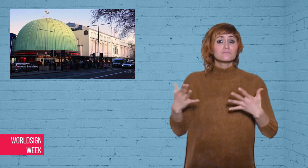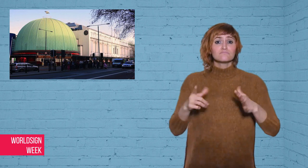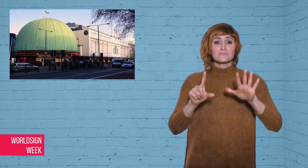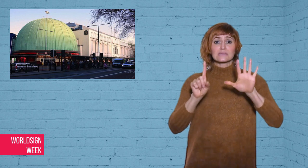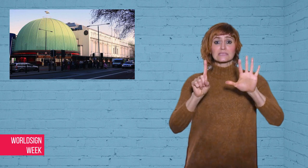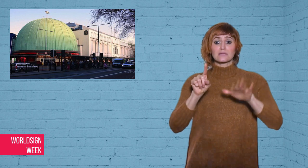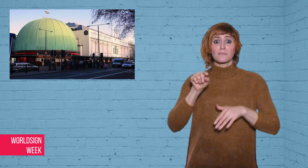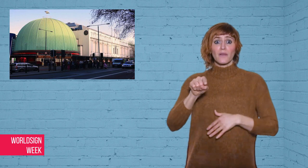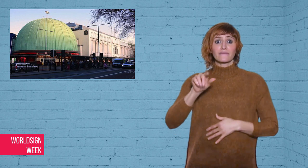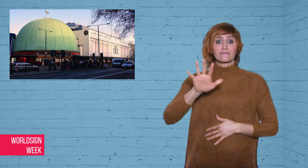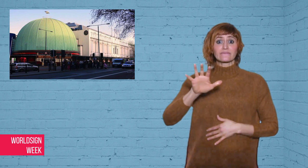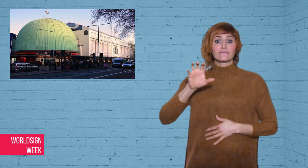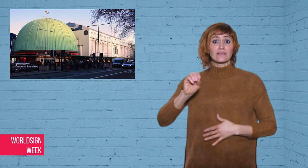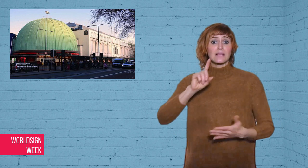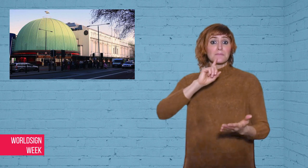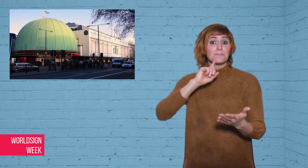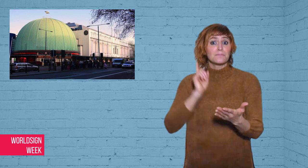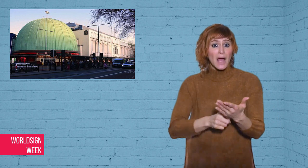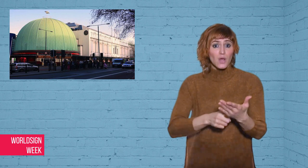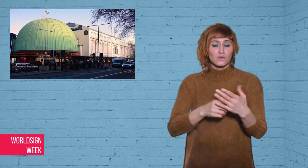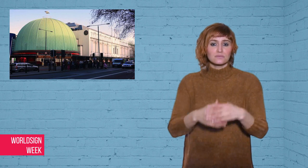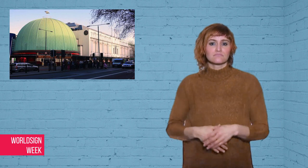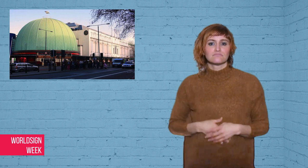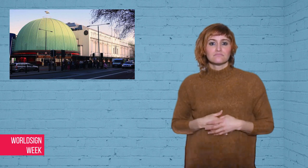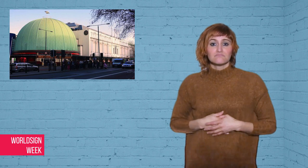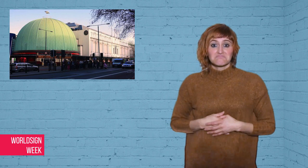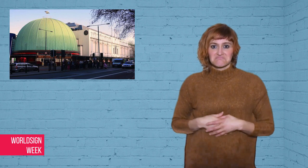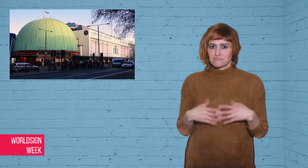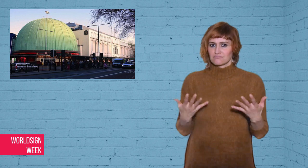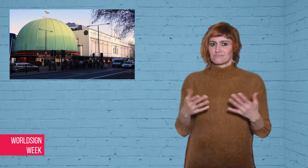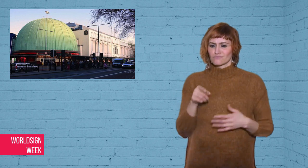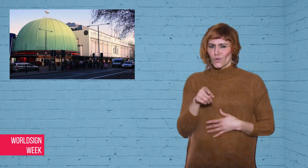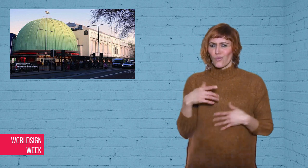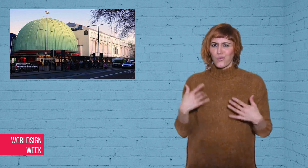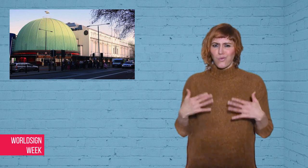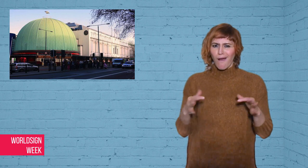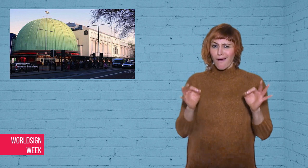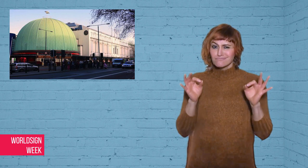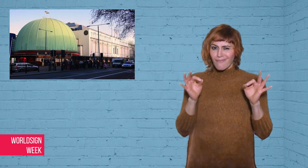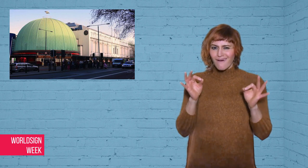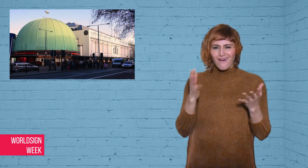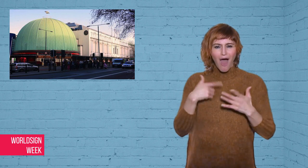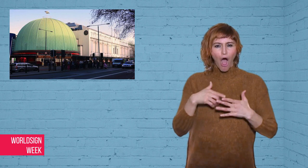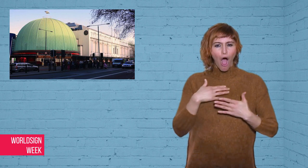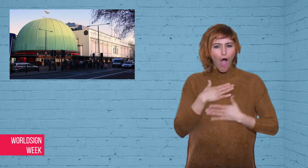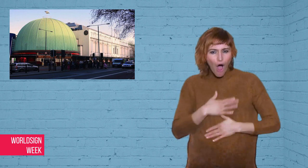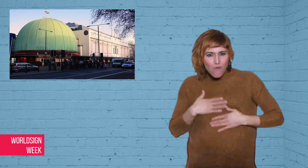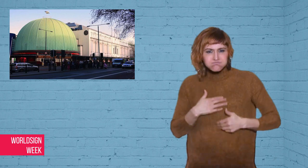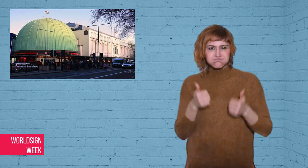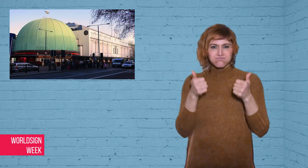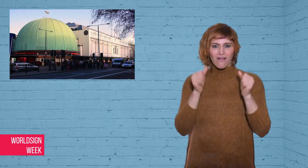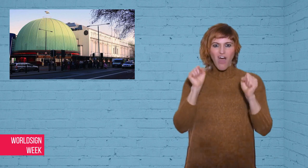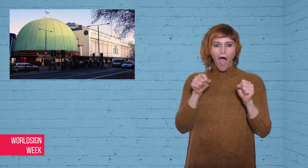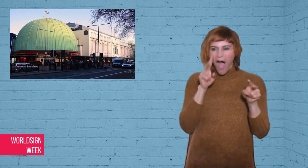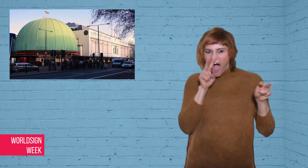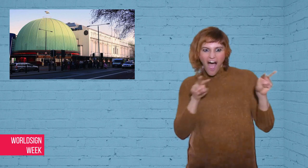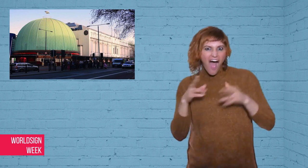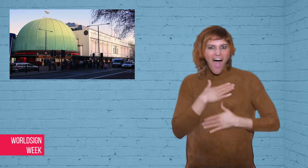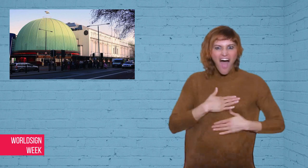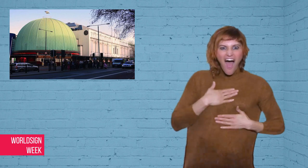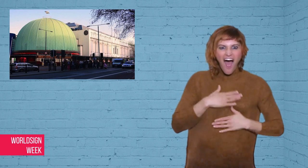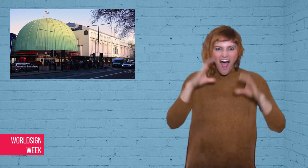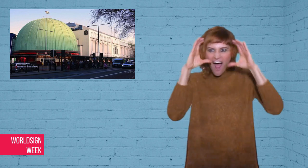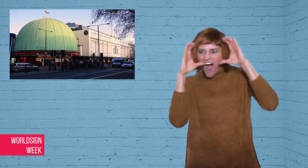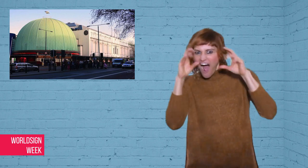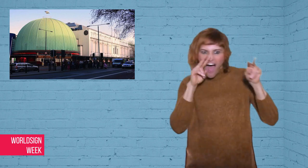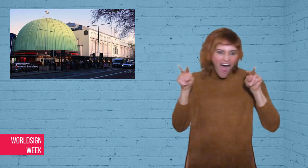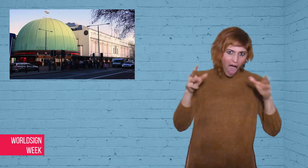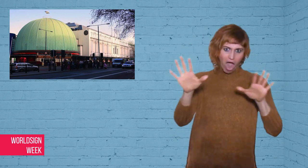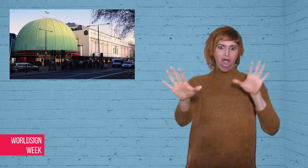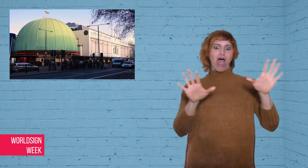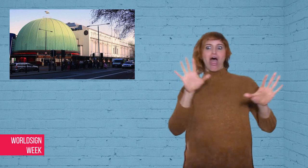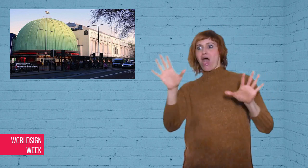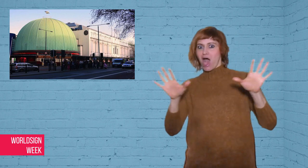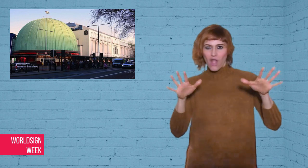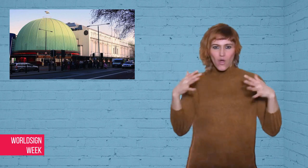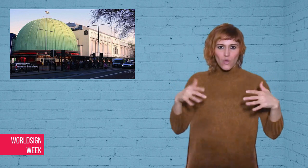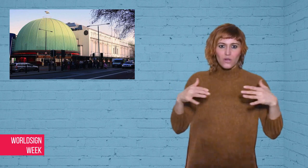something new is always being offered.